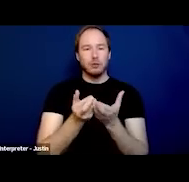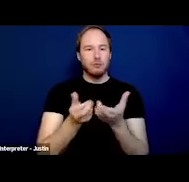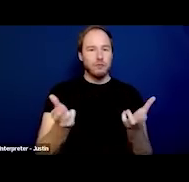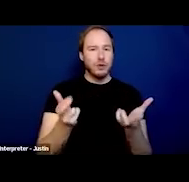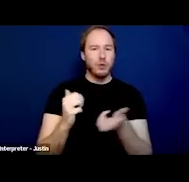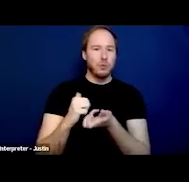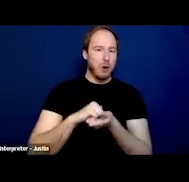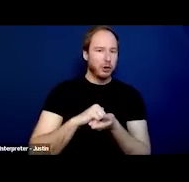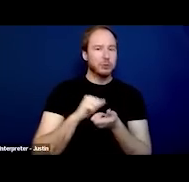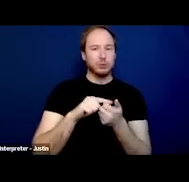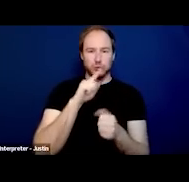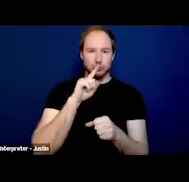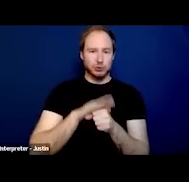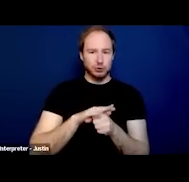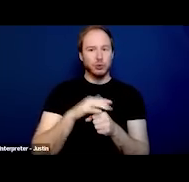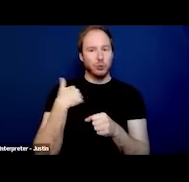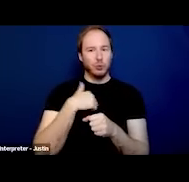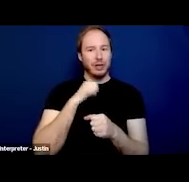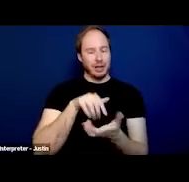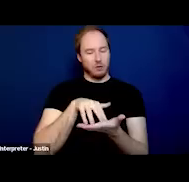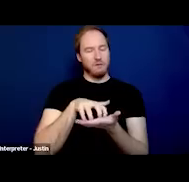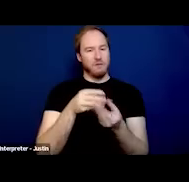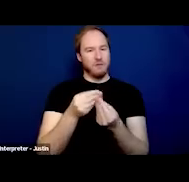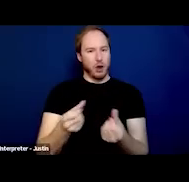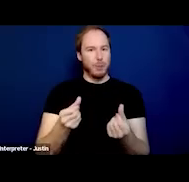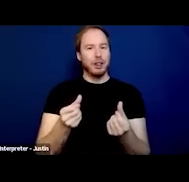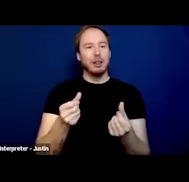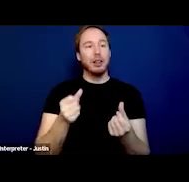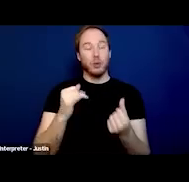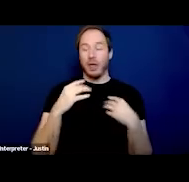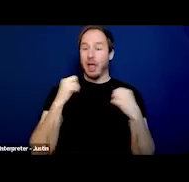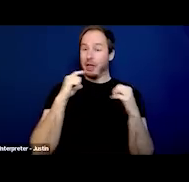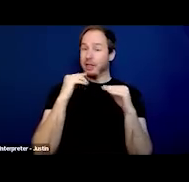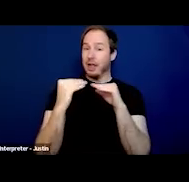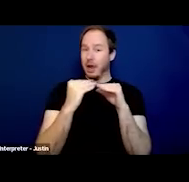to help address those vulnerabilities. So health equity involves, I think, closely examining